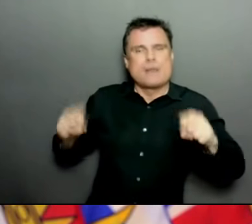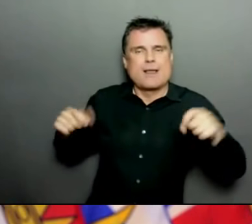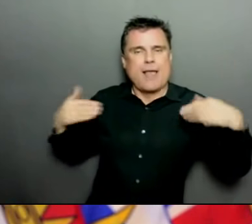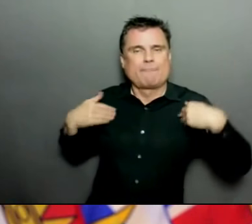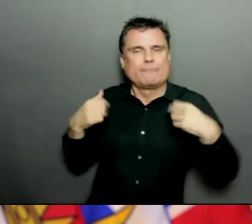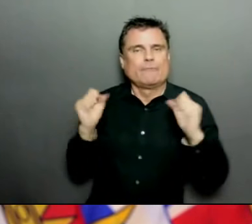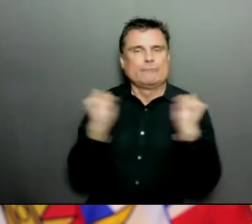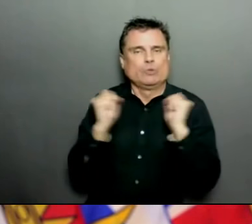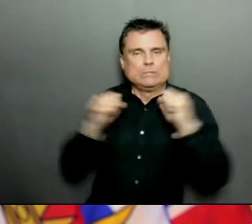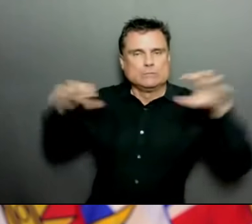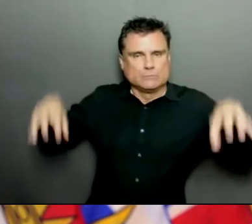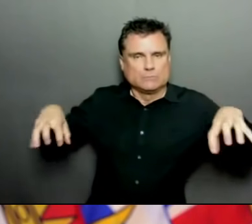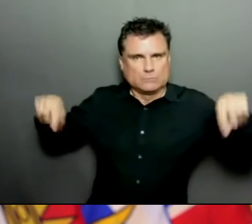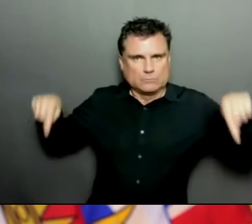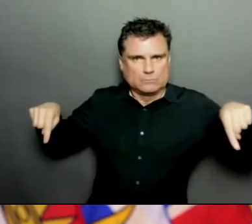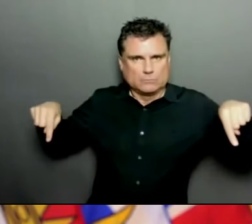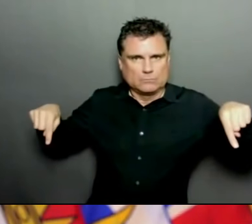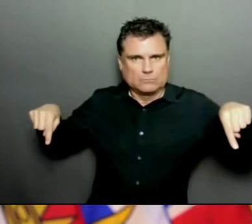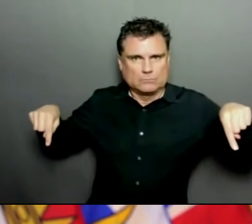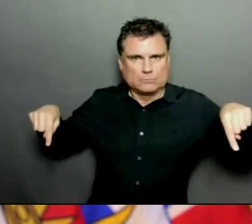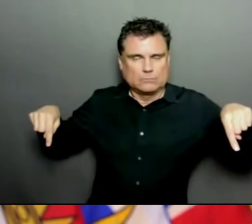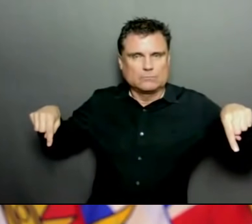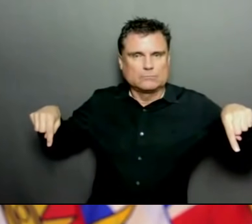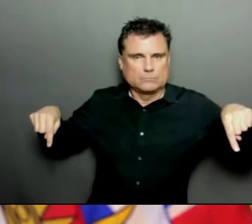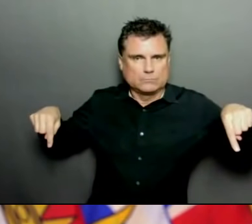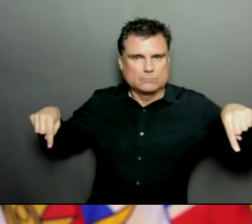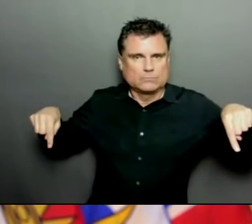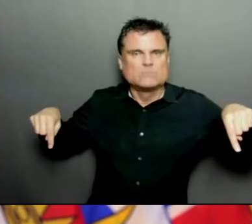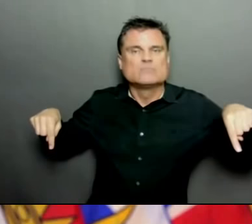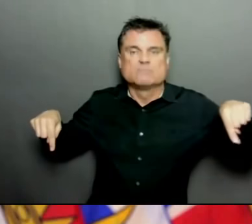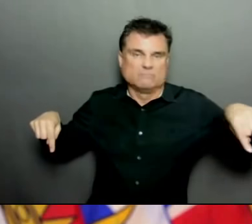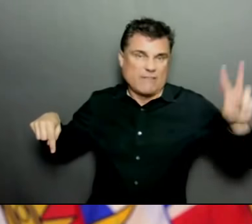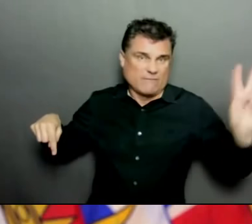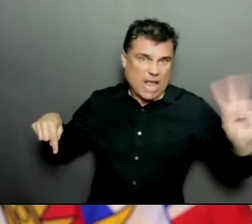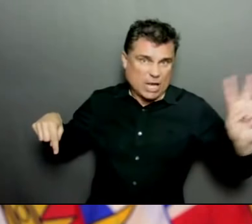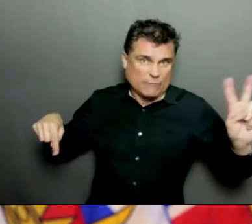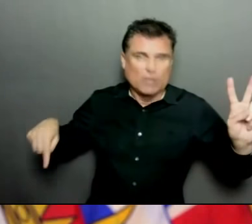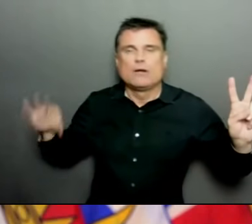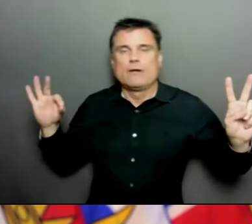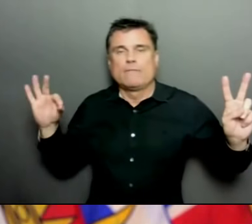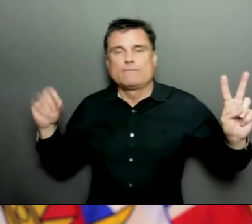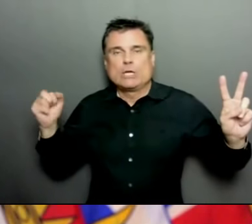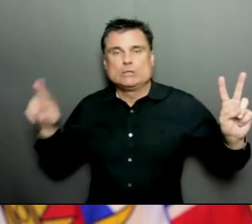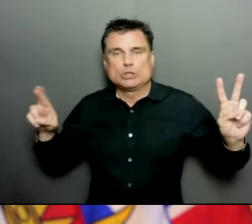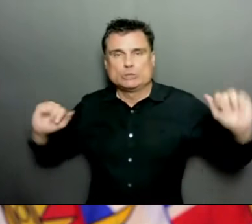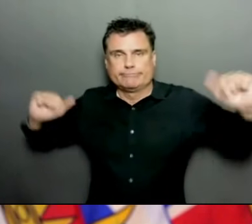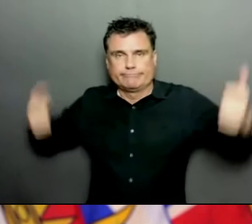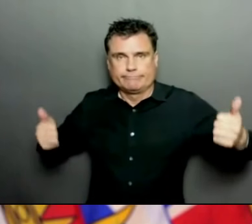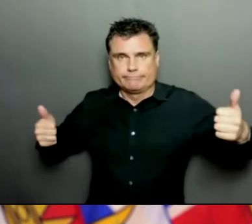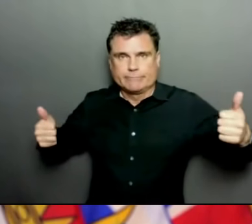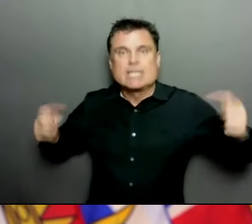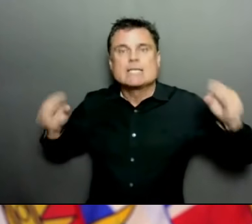but also where they were ready to start and had the appropriate things in place. So it so far,